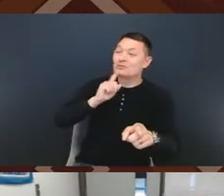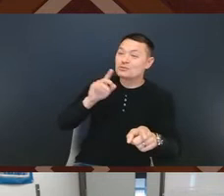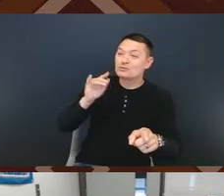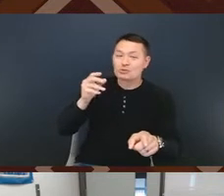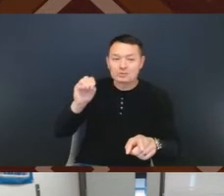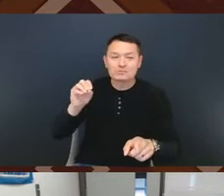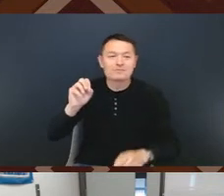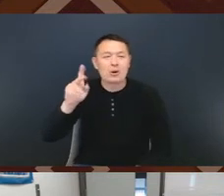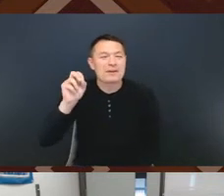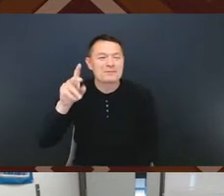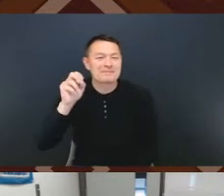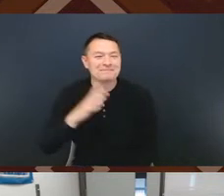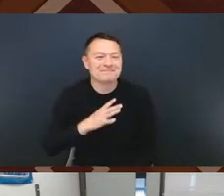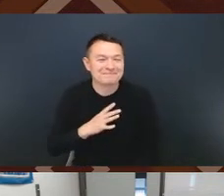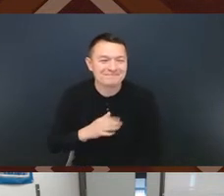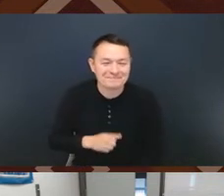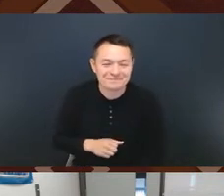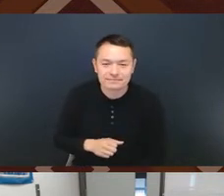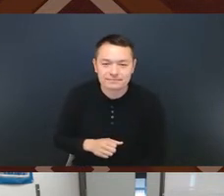So if I comment on on this,